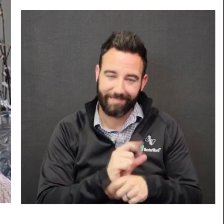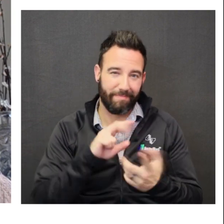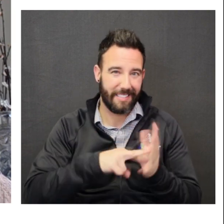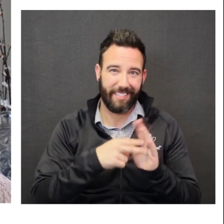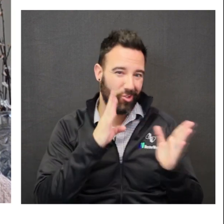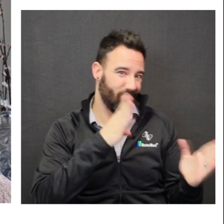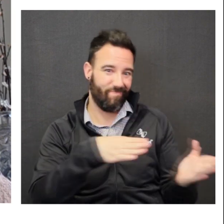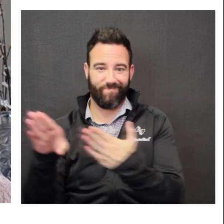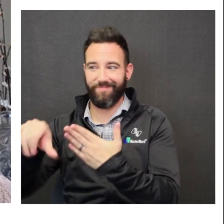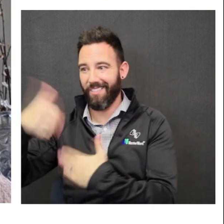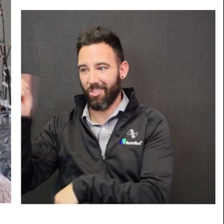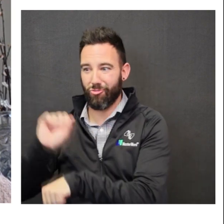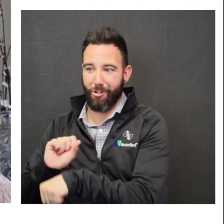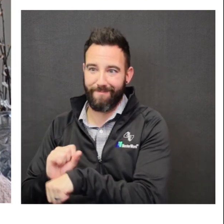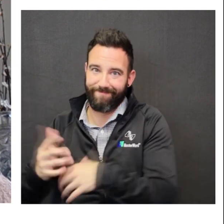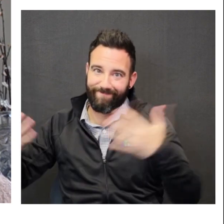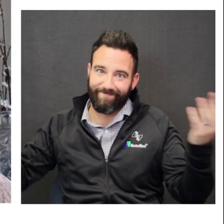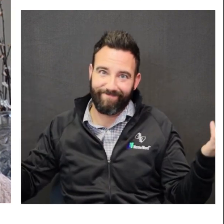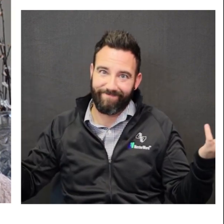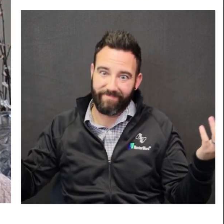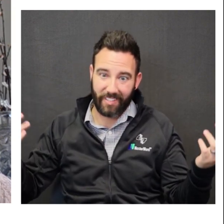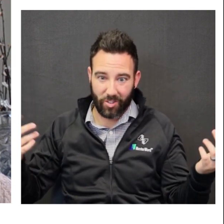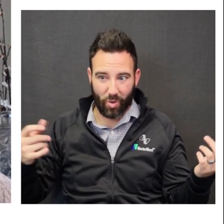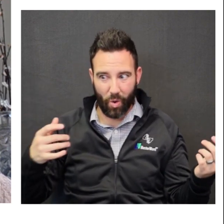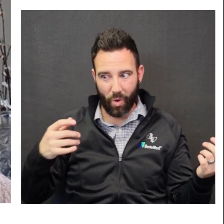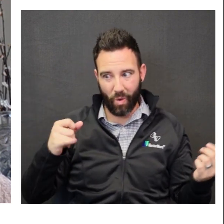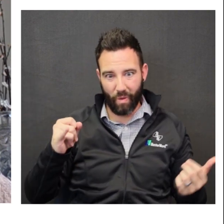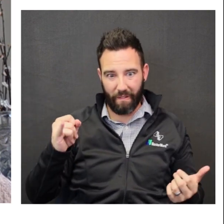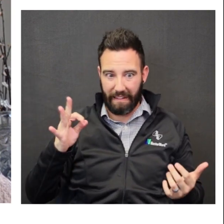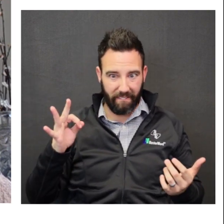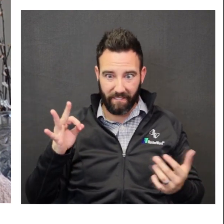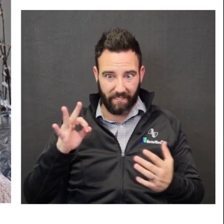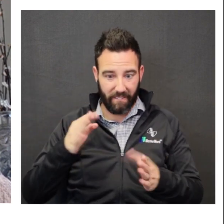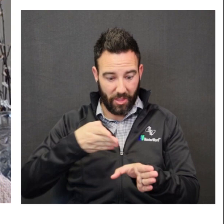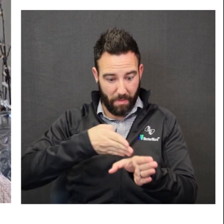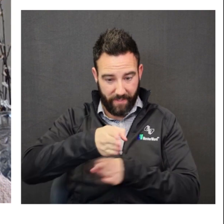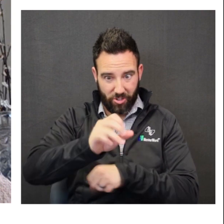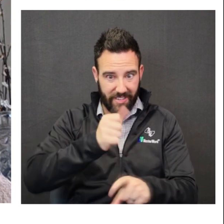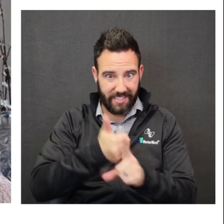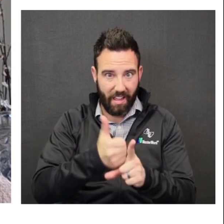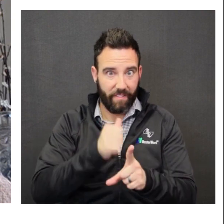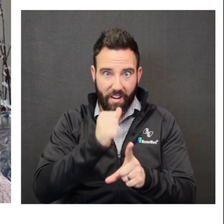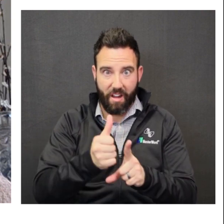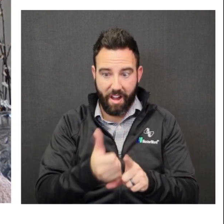somewhere. So if we can't help people you know, if we can't help re expand those jobs